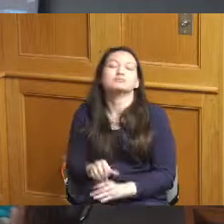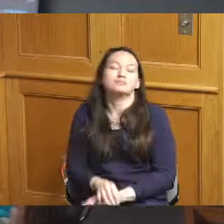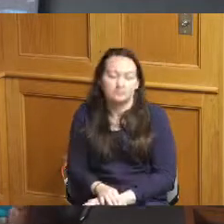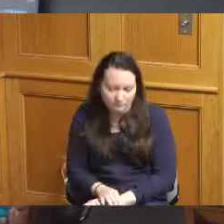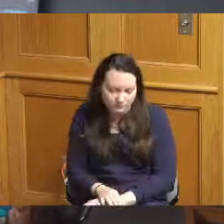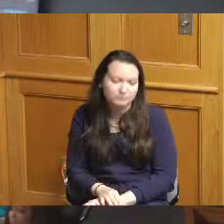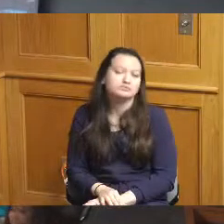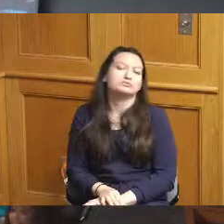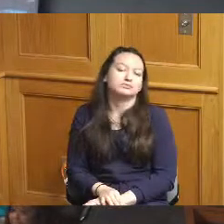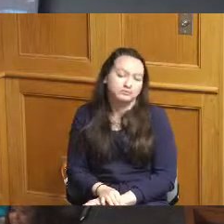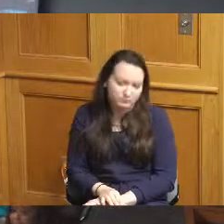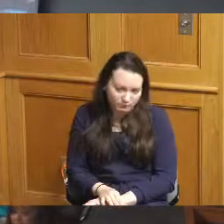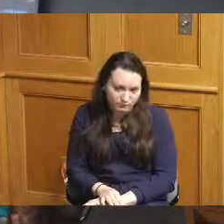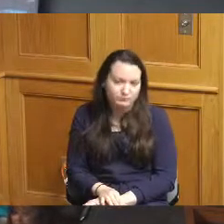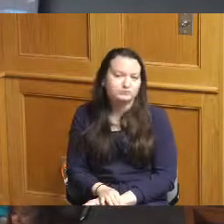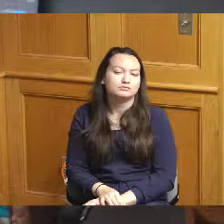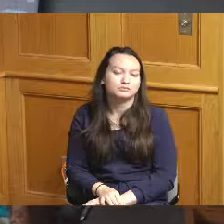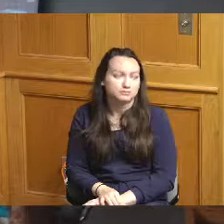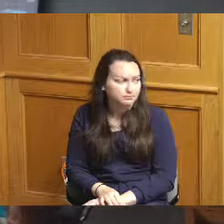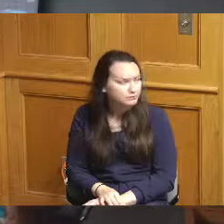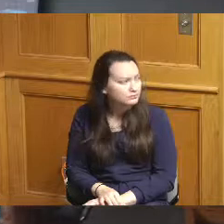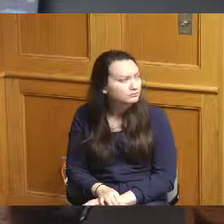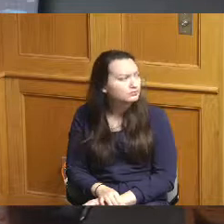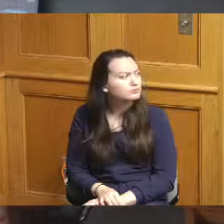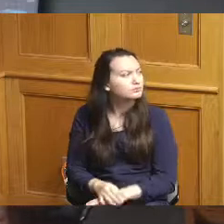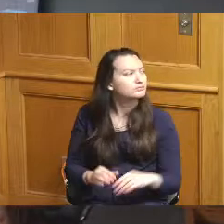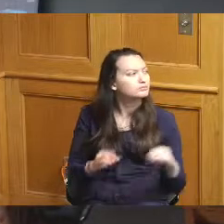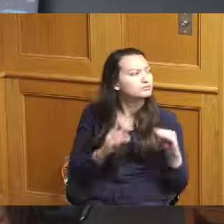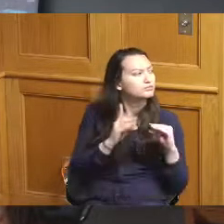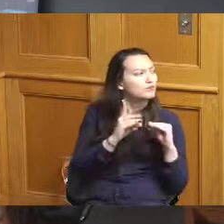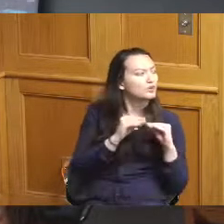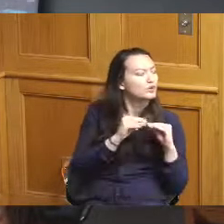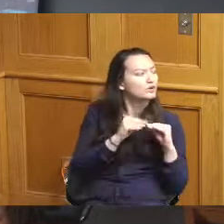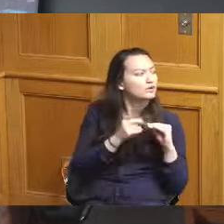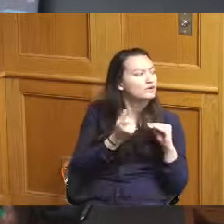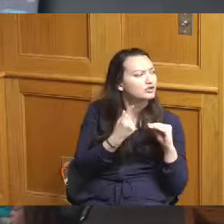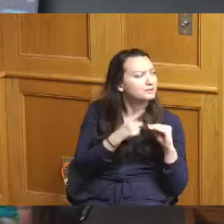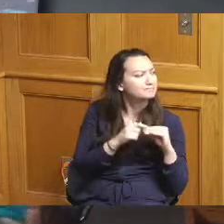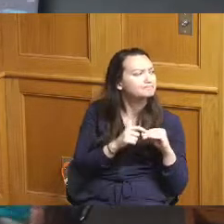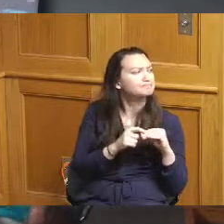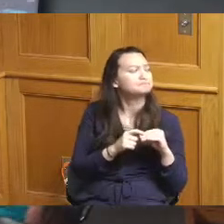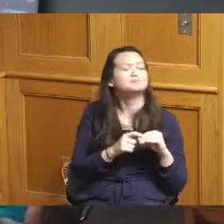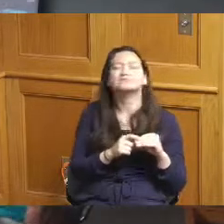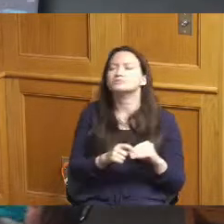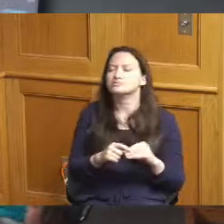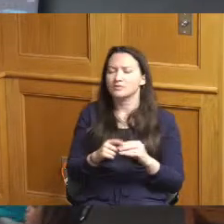okay sure just want to understand this so you said they exceeded their goal